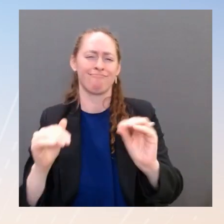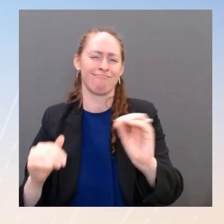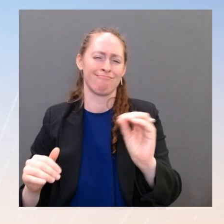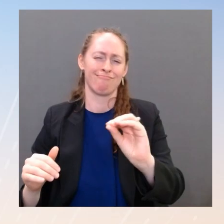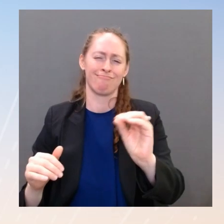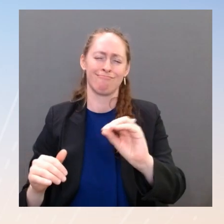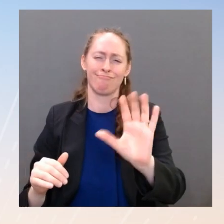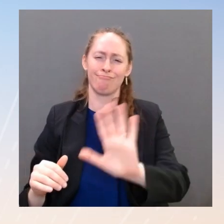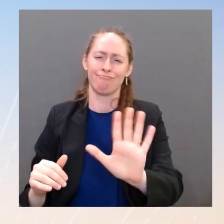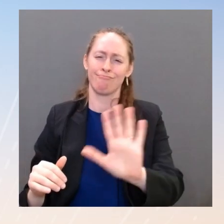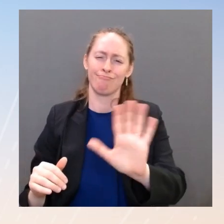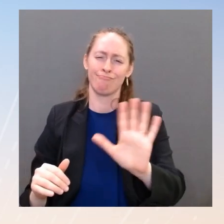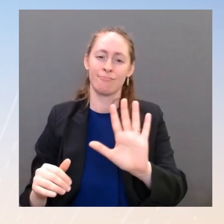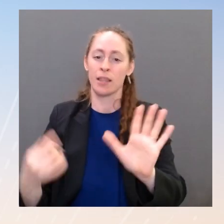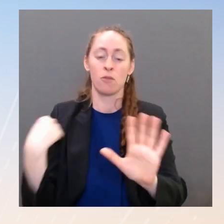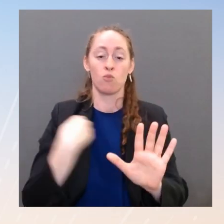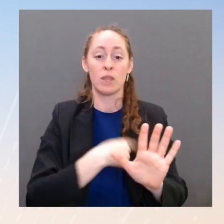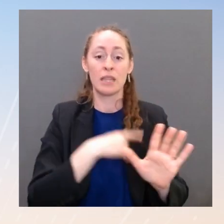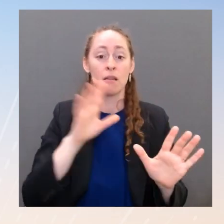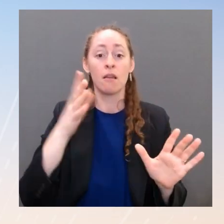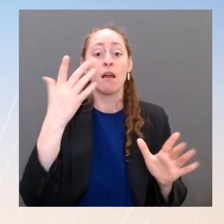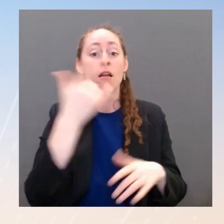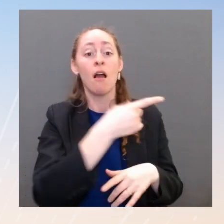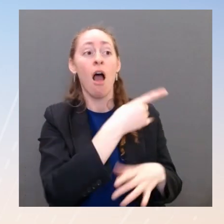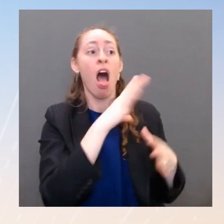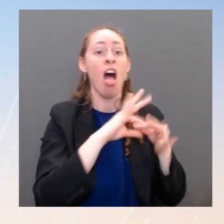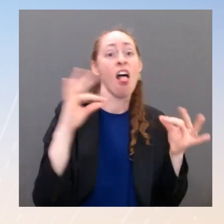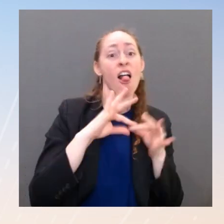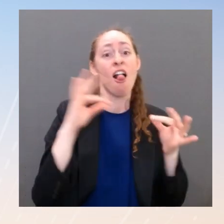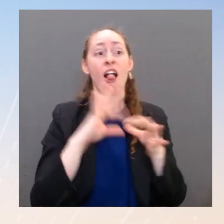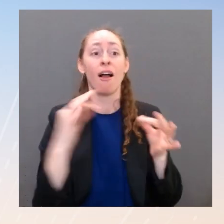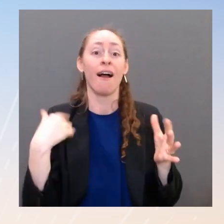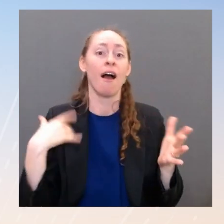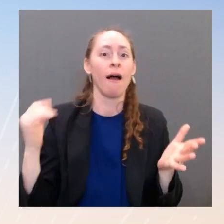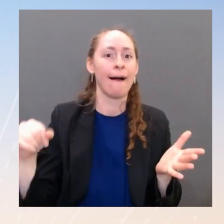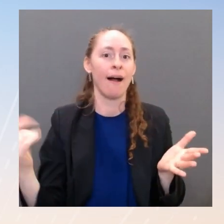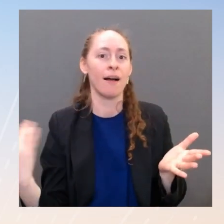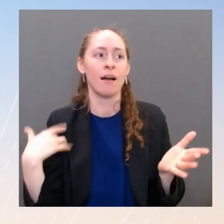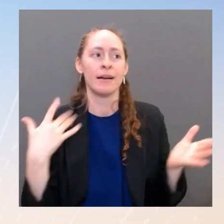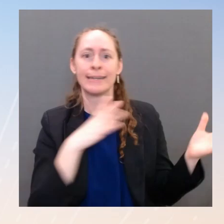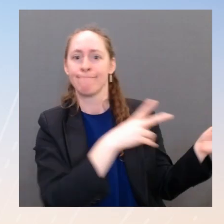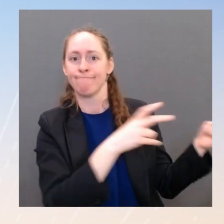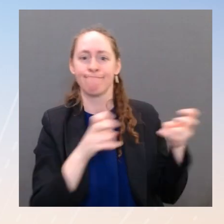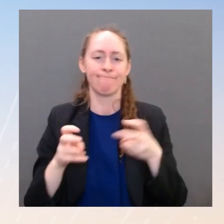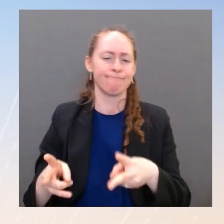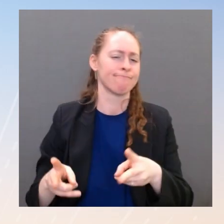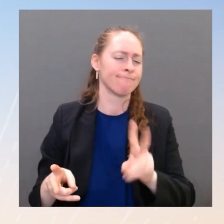a nuclear war could not be won. We agree with that. And that is important for every country to restate